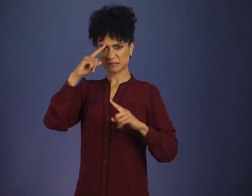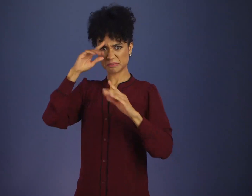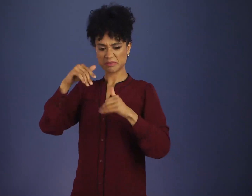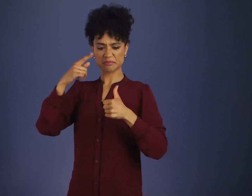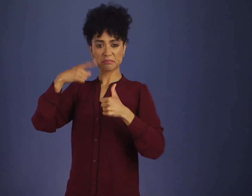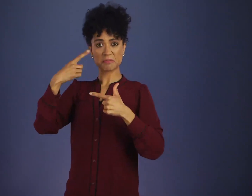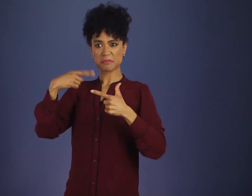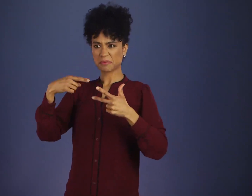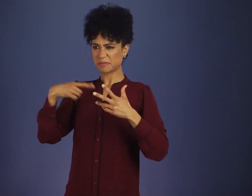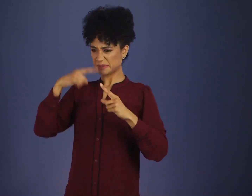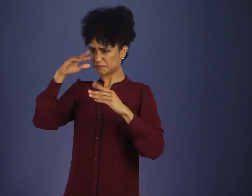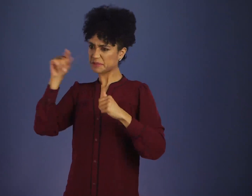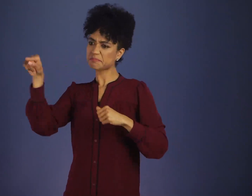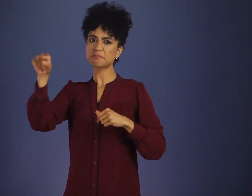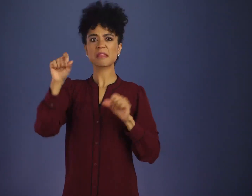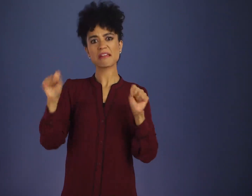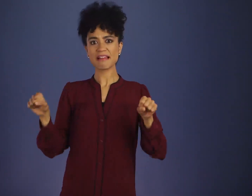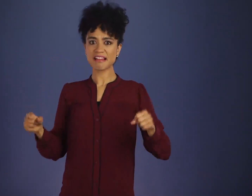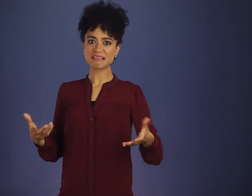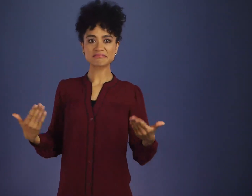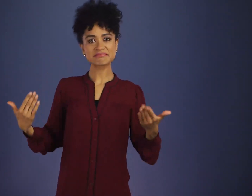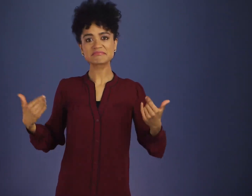or misusing our God-given instincts.